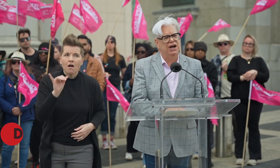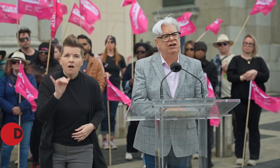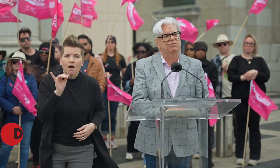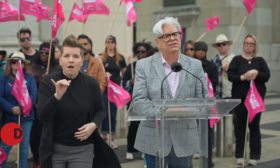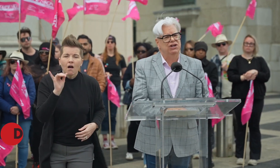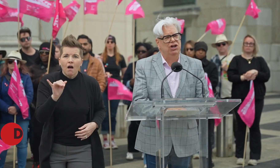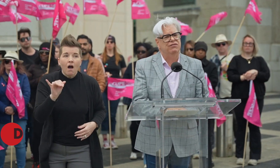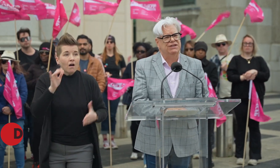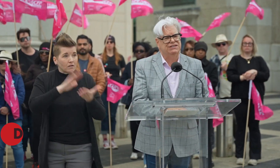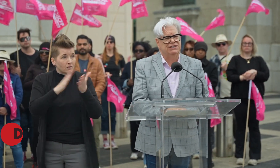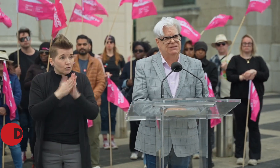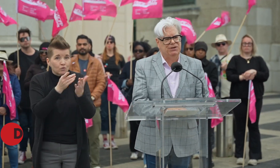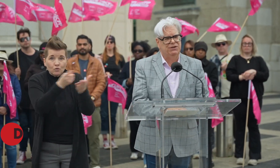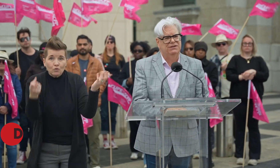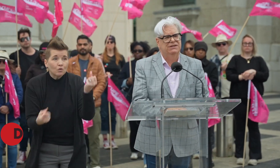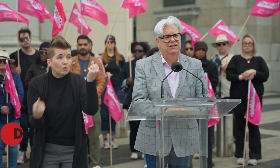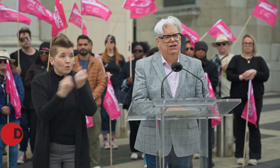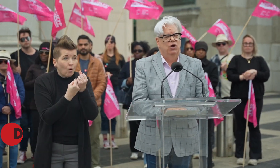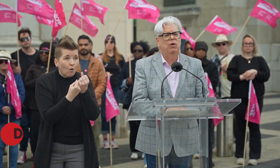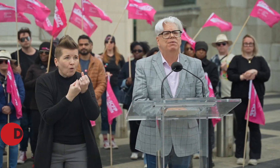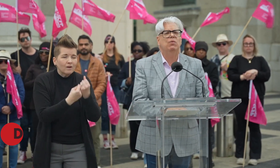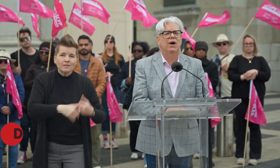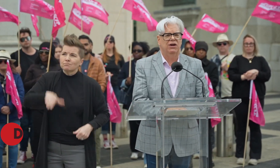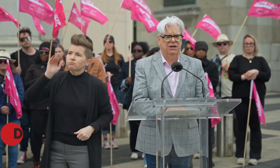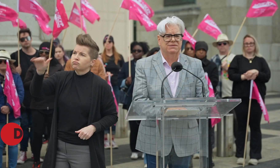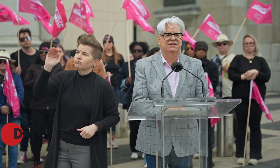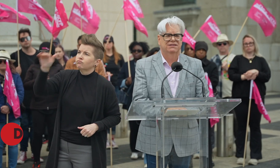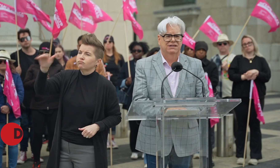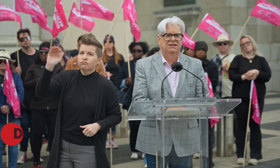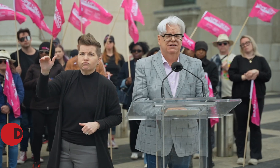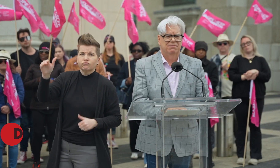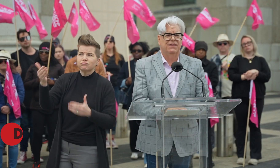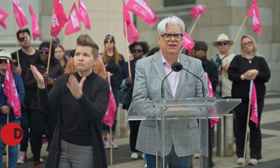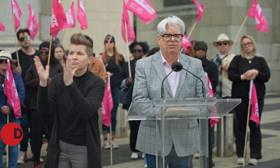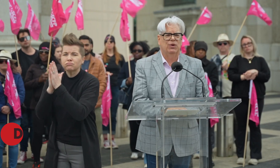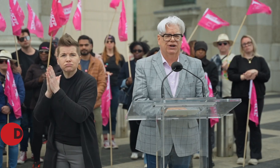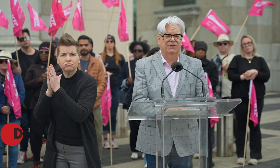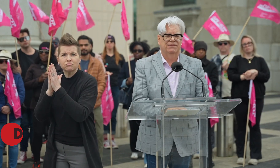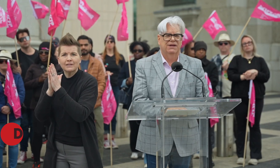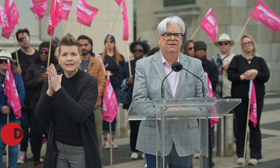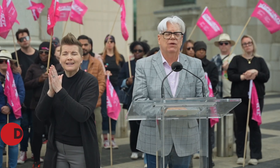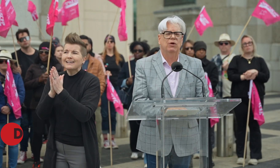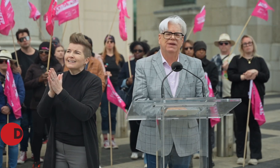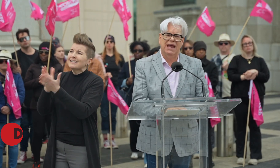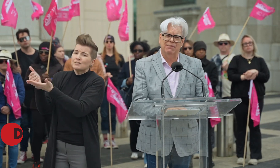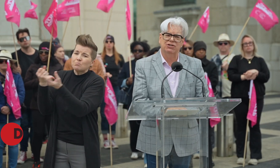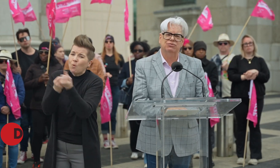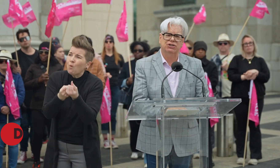they get to resolve this dispute will be welcomed by the employer and